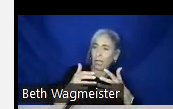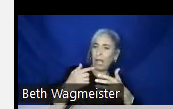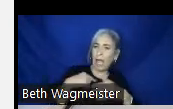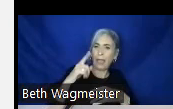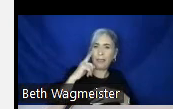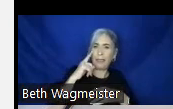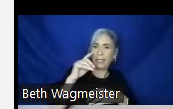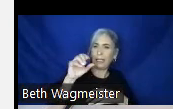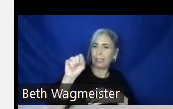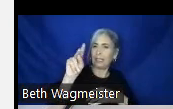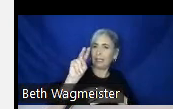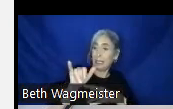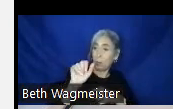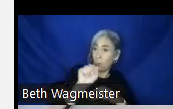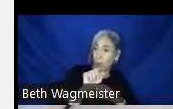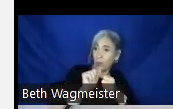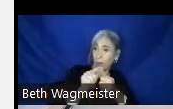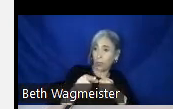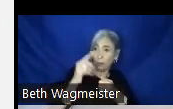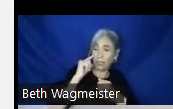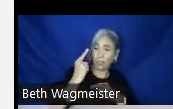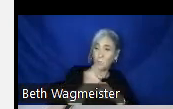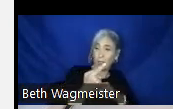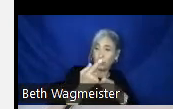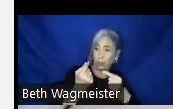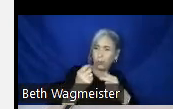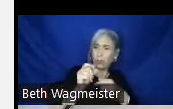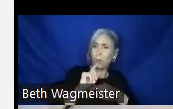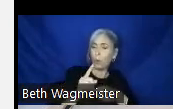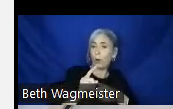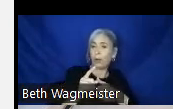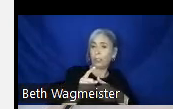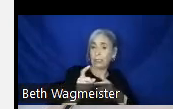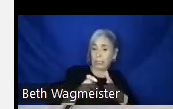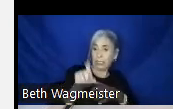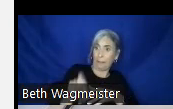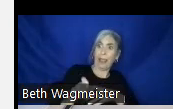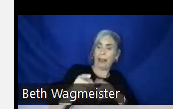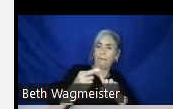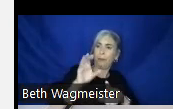is Sanity working with this because you think it is the right thing to do or is it a demand from your clients? That is the question here.